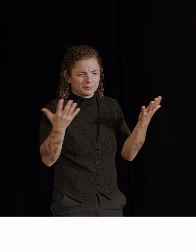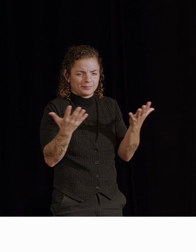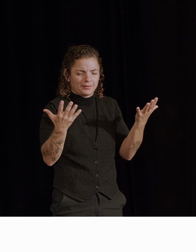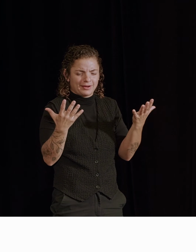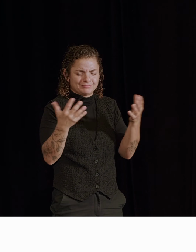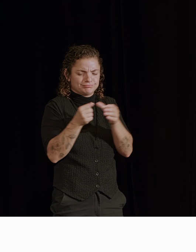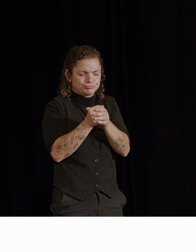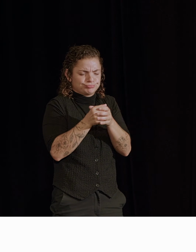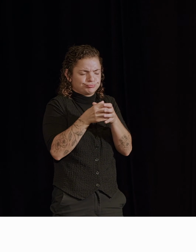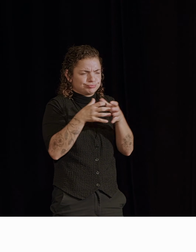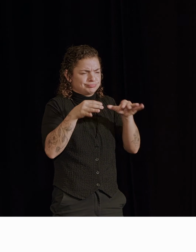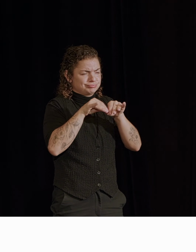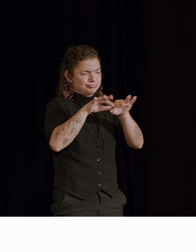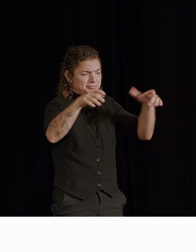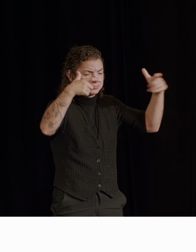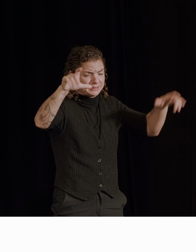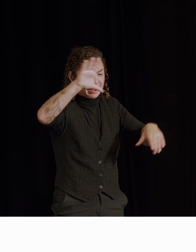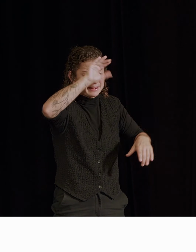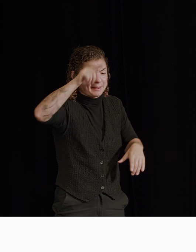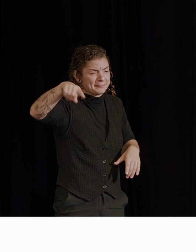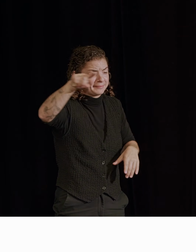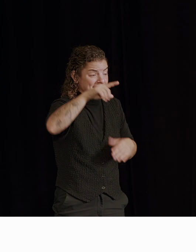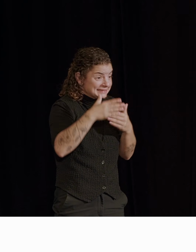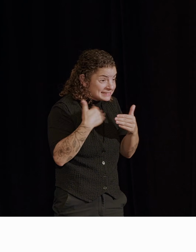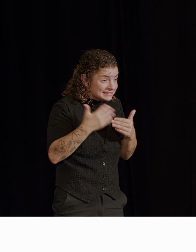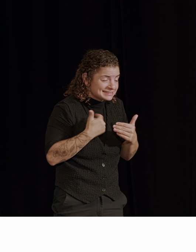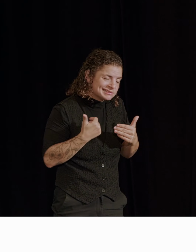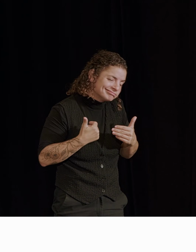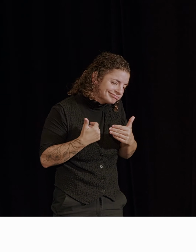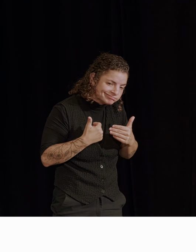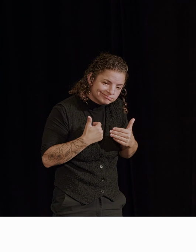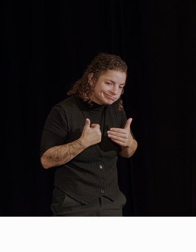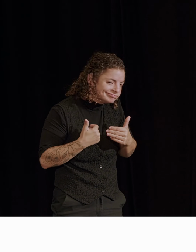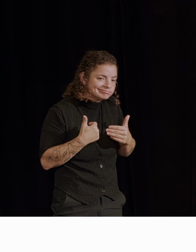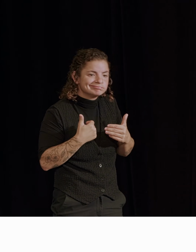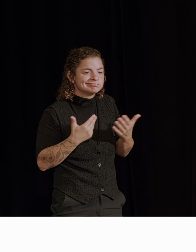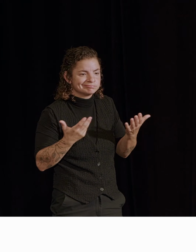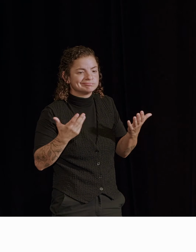whenever I look at the feature sets that we're selling and putting in our products,